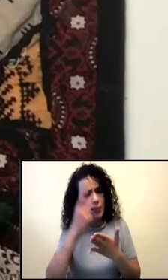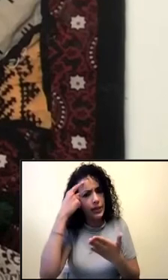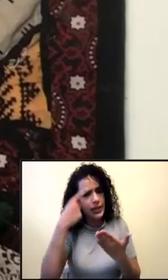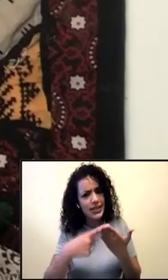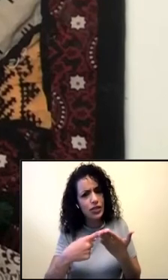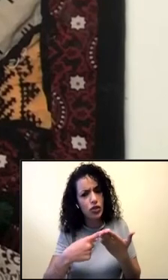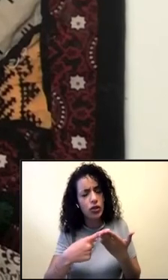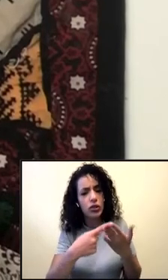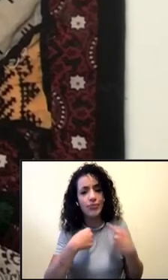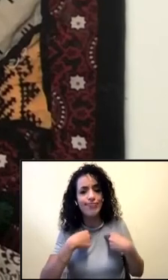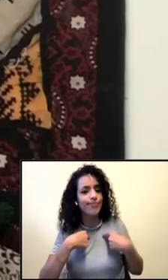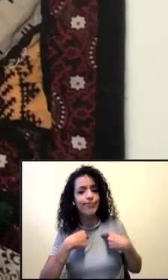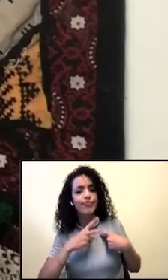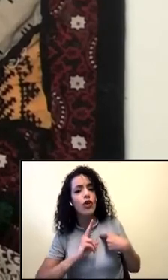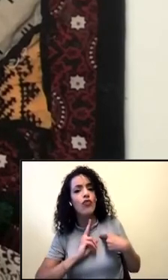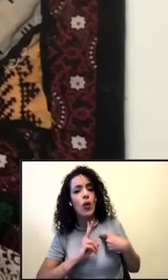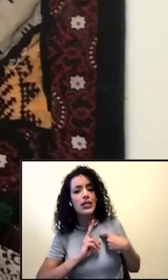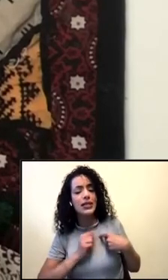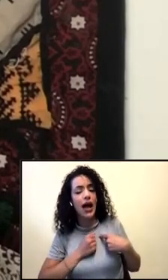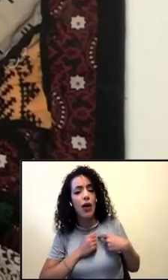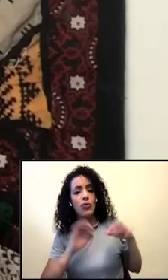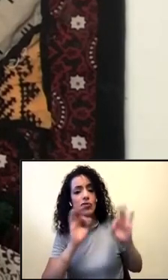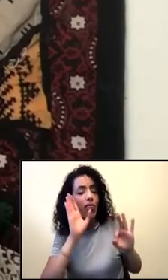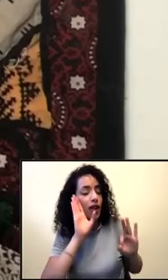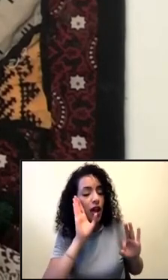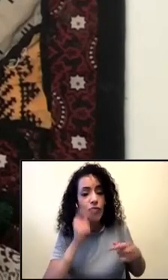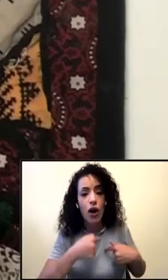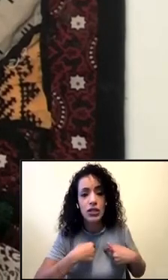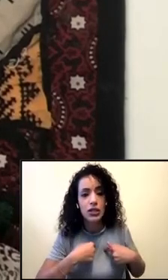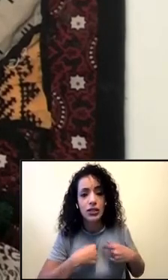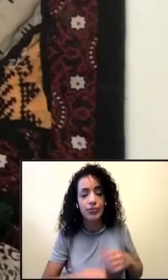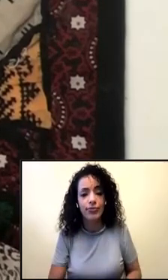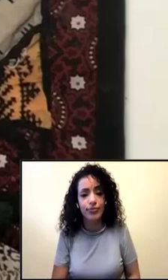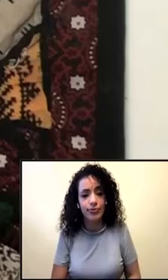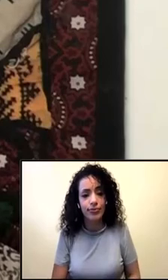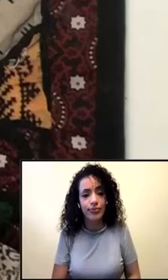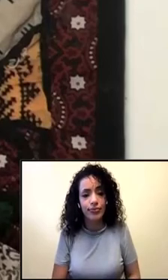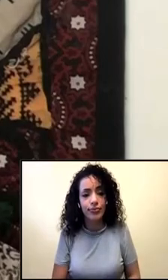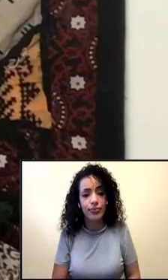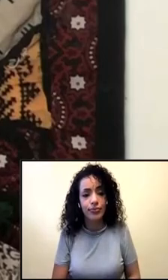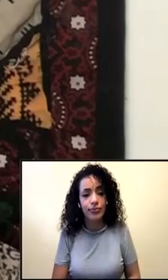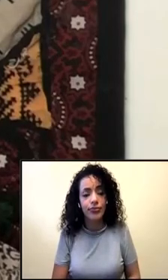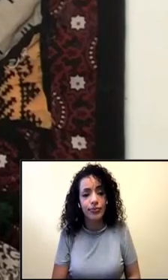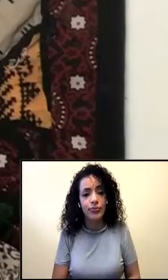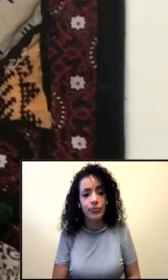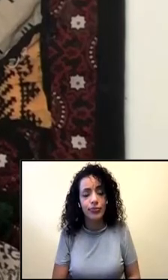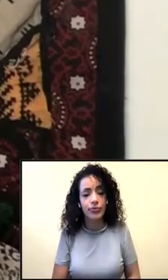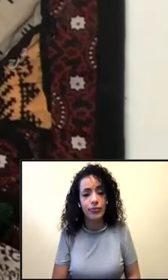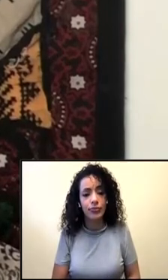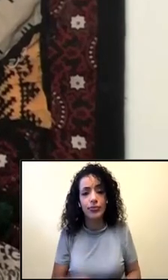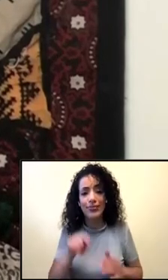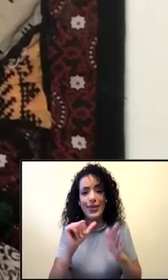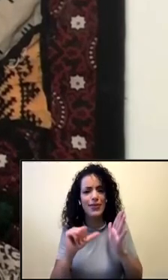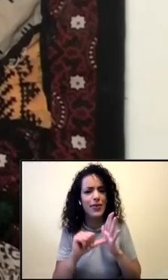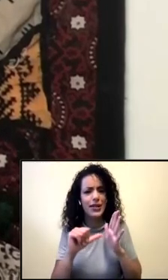not heard. So I think it's a difficult question to say. It's a difficult answer when we look at it